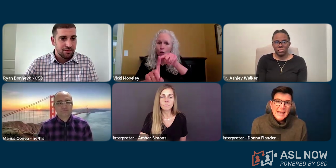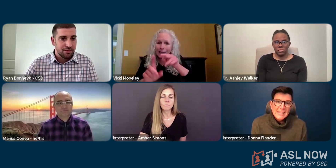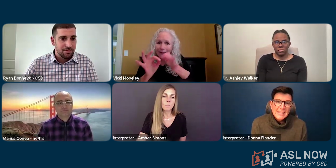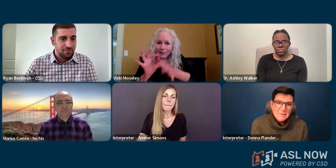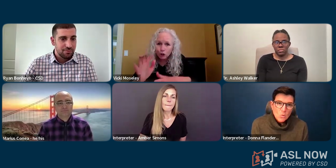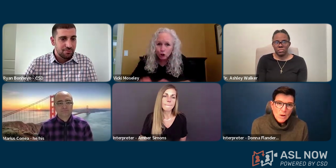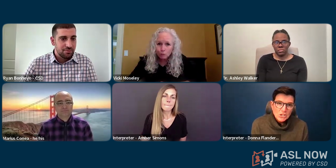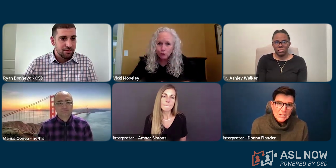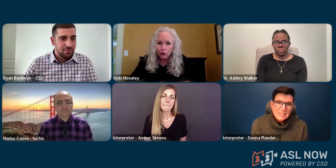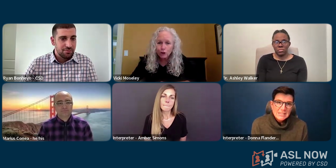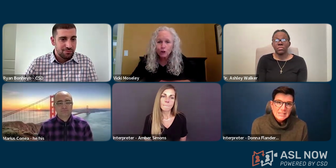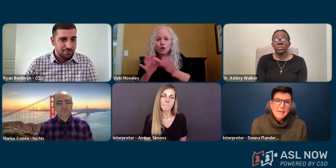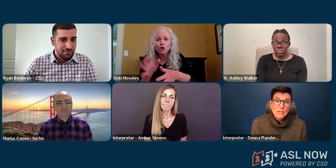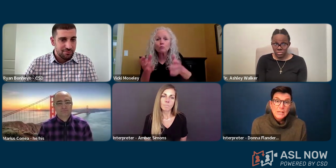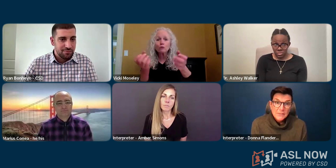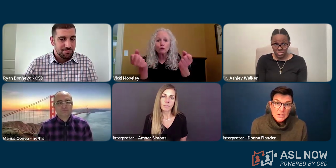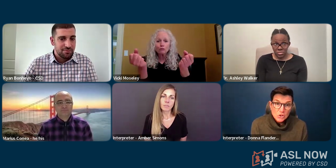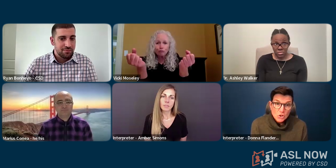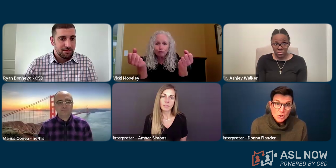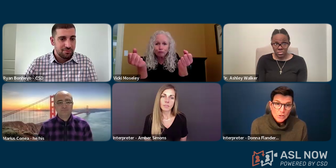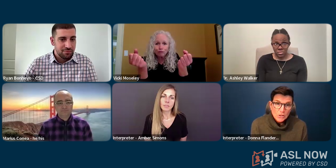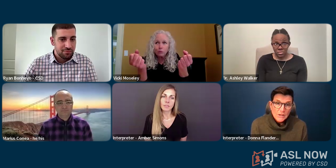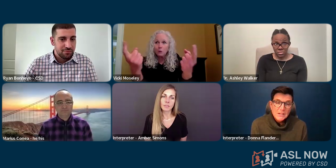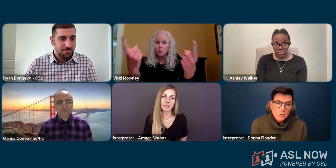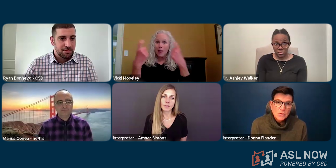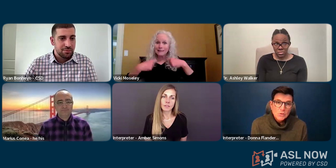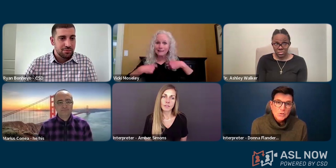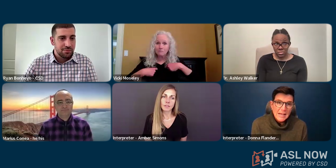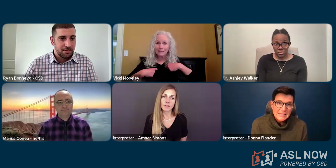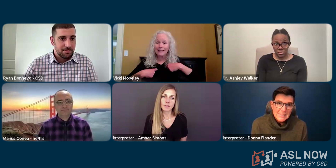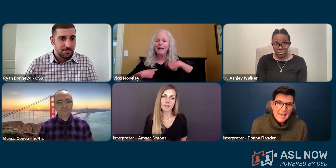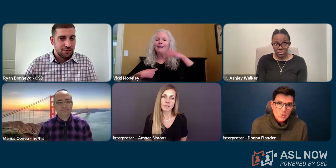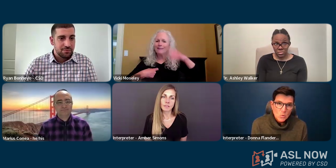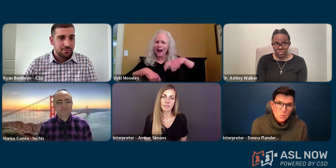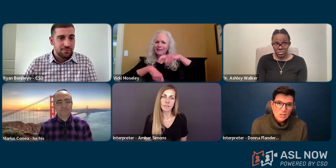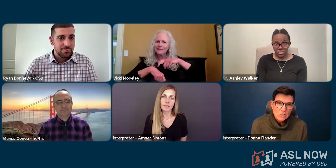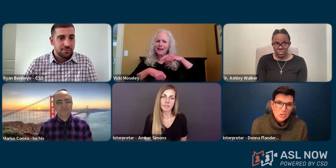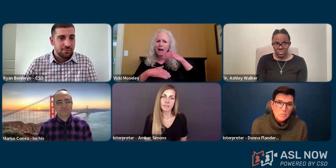You guys asking me questions and I'm looking at the interpreter, and the interpreter signs that question.